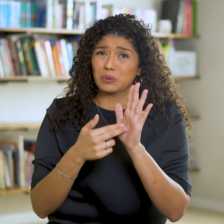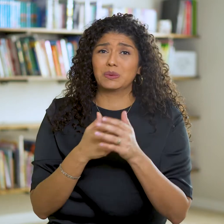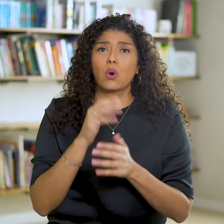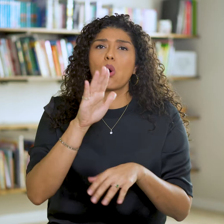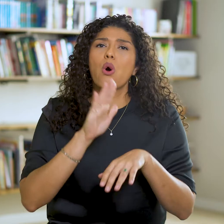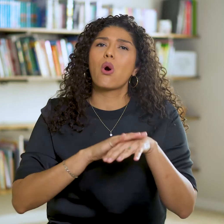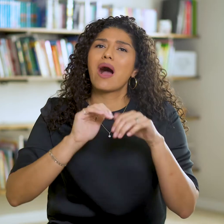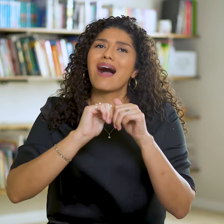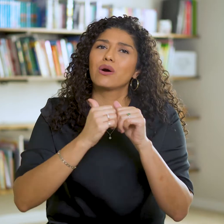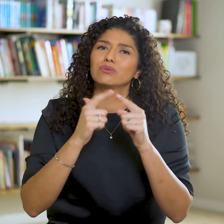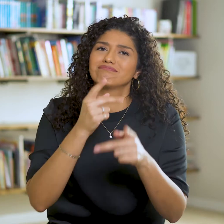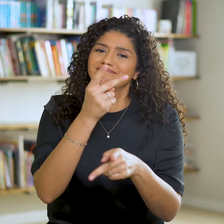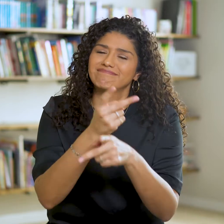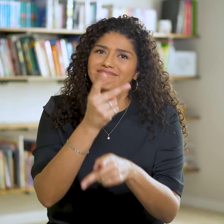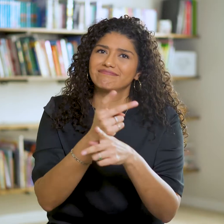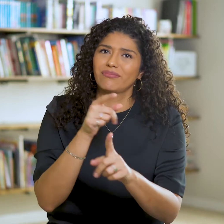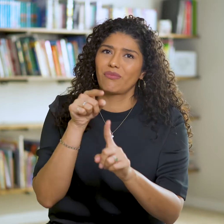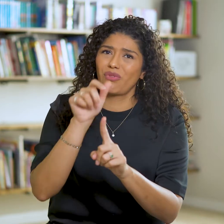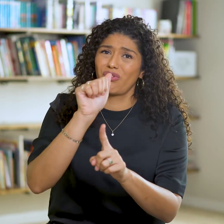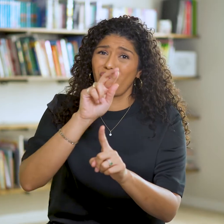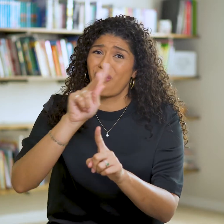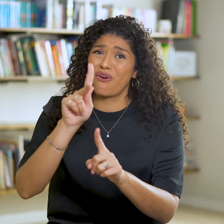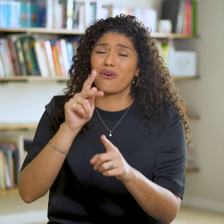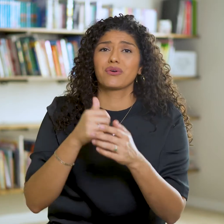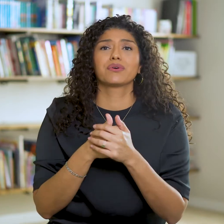for how to treat the ark.